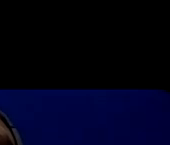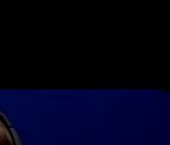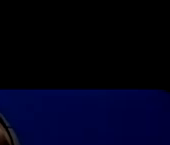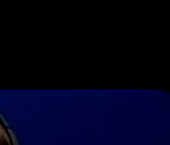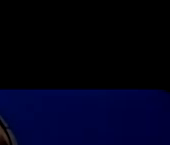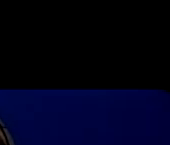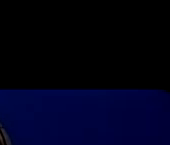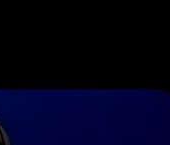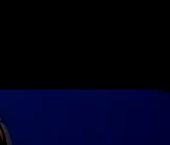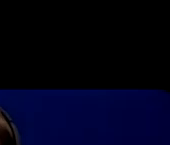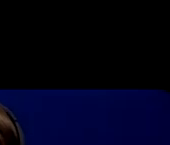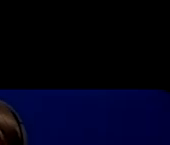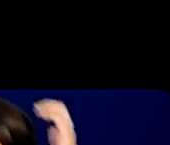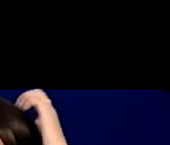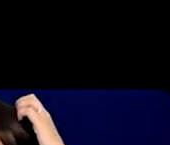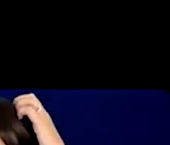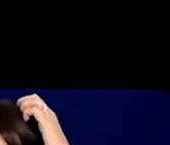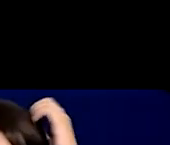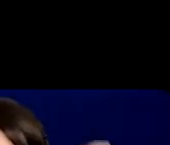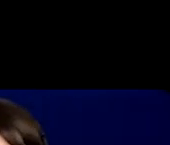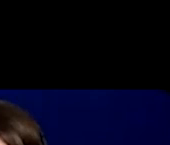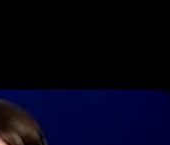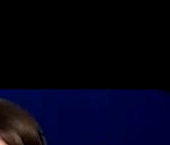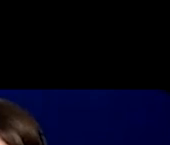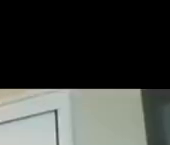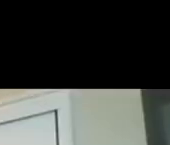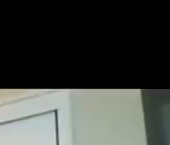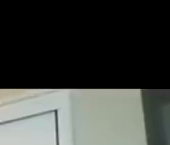is I think, the really important aspect of this because it takes away